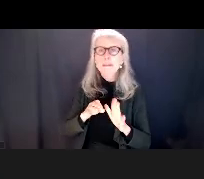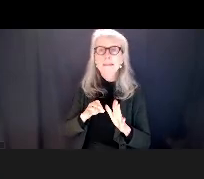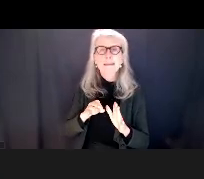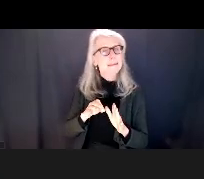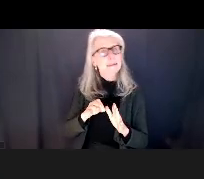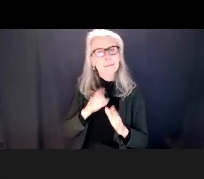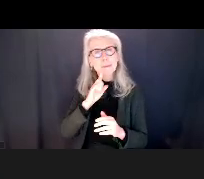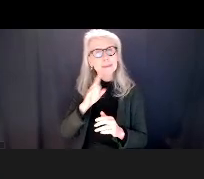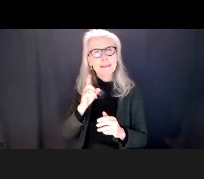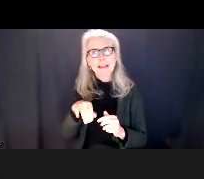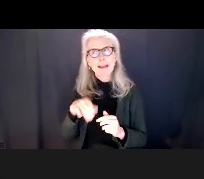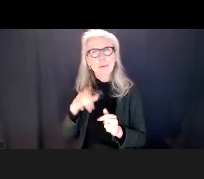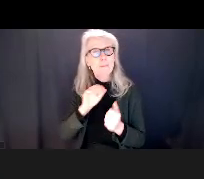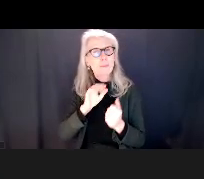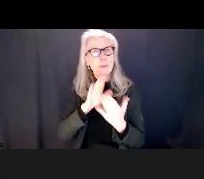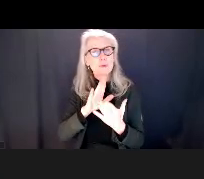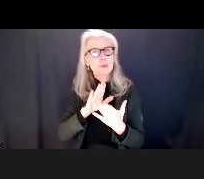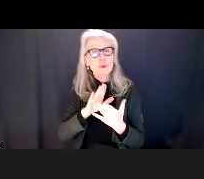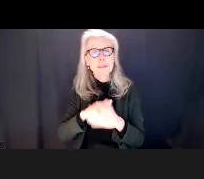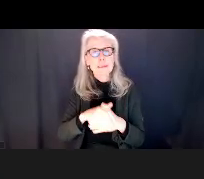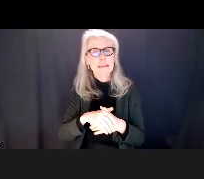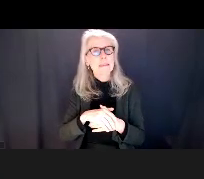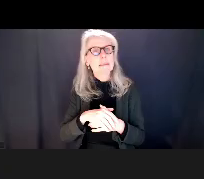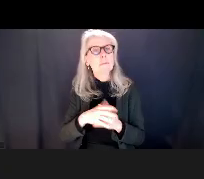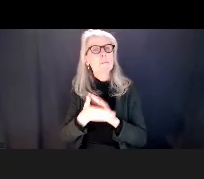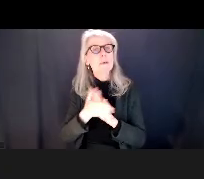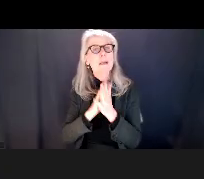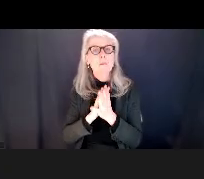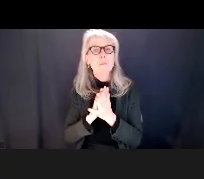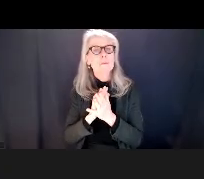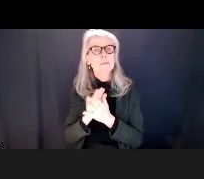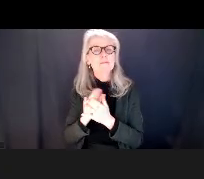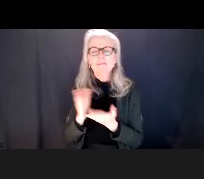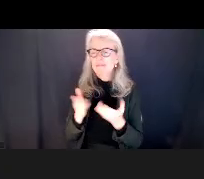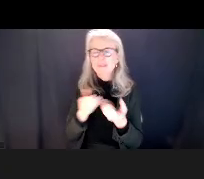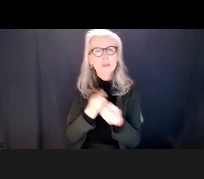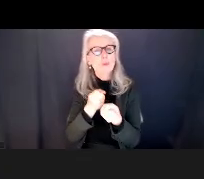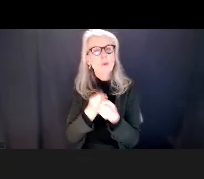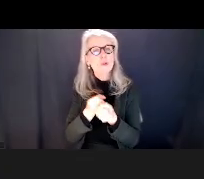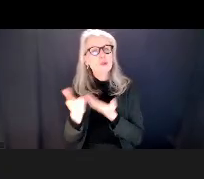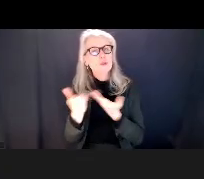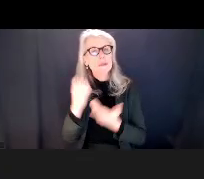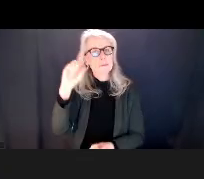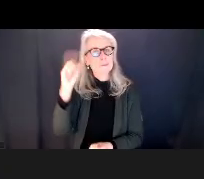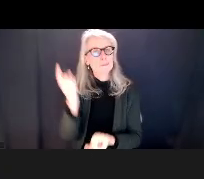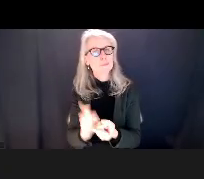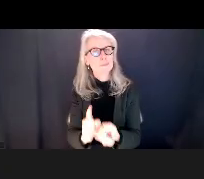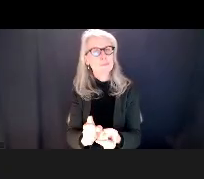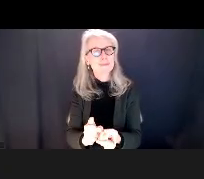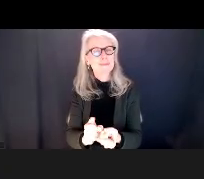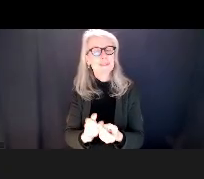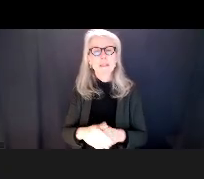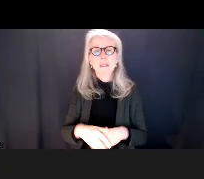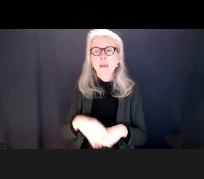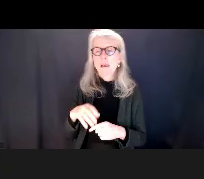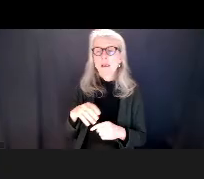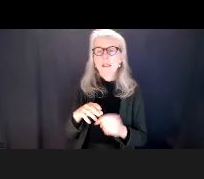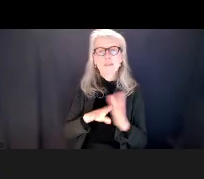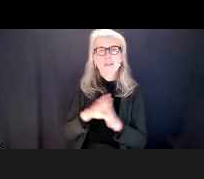of typically scaling back available supports. While Developmental Services Ontario can still